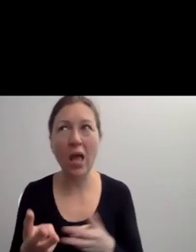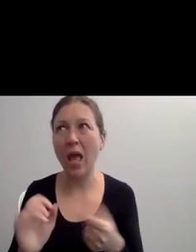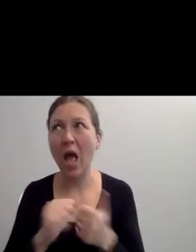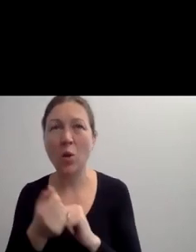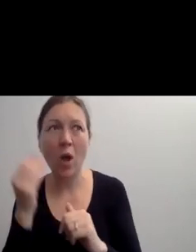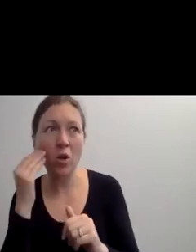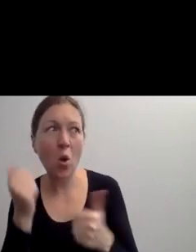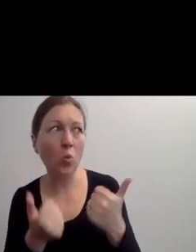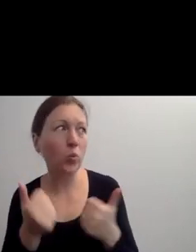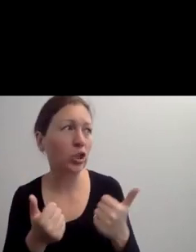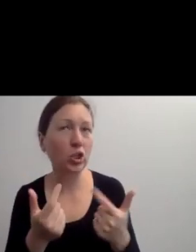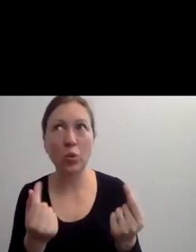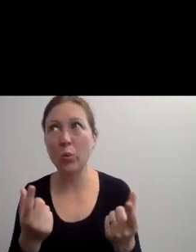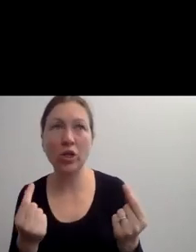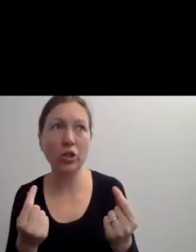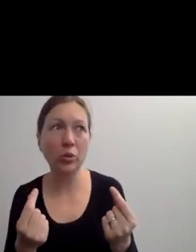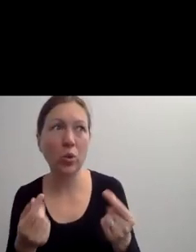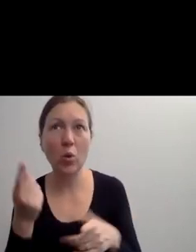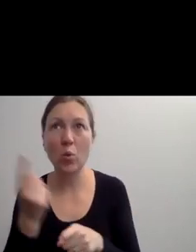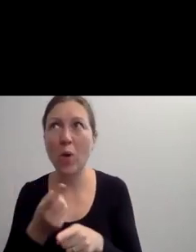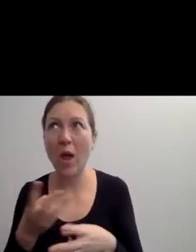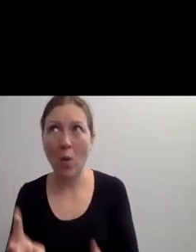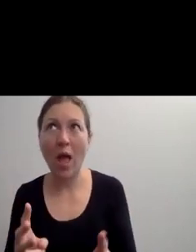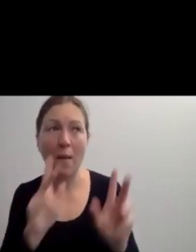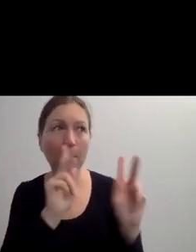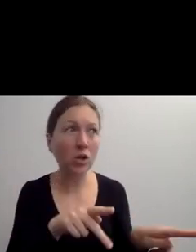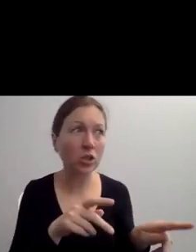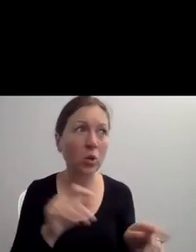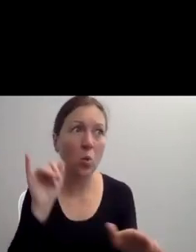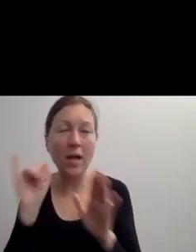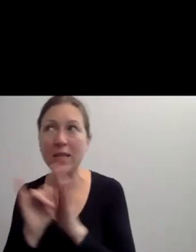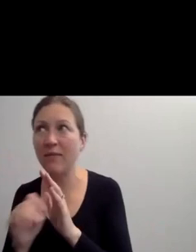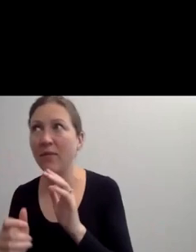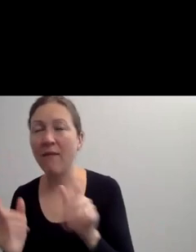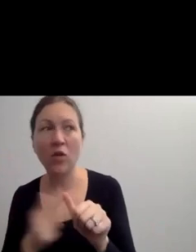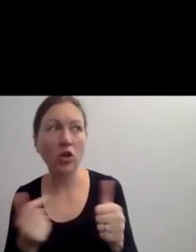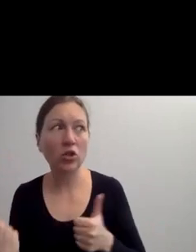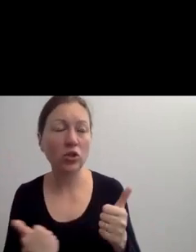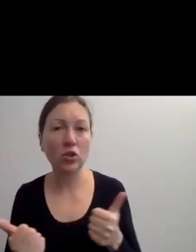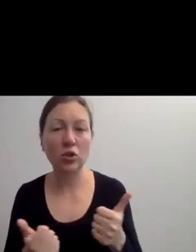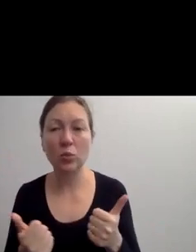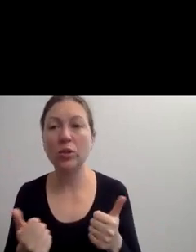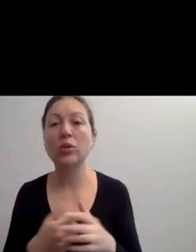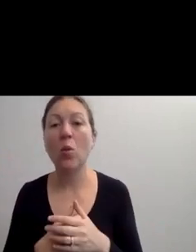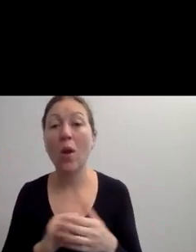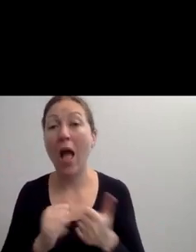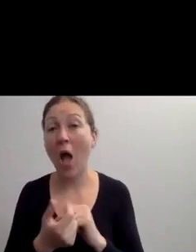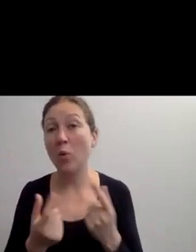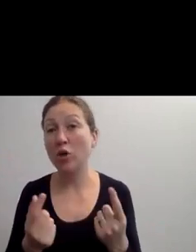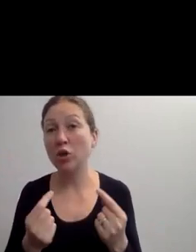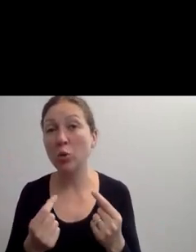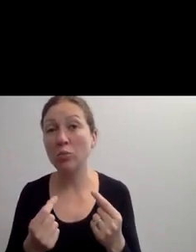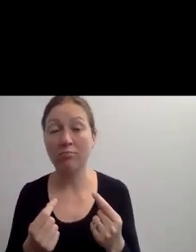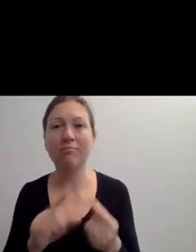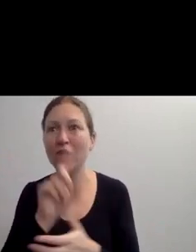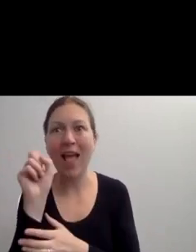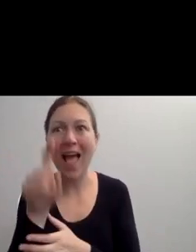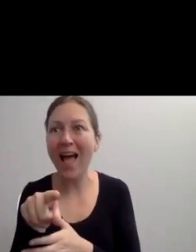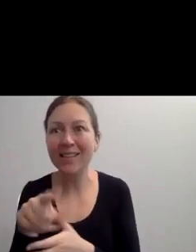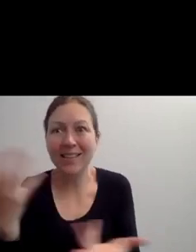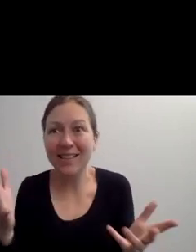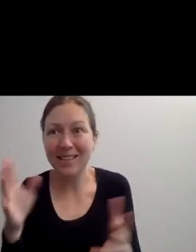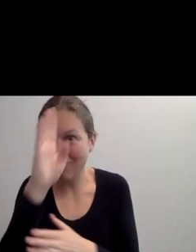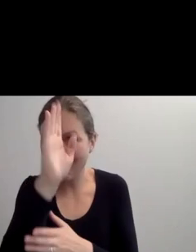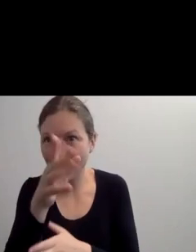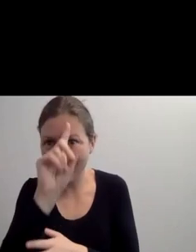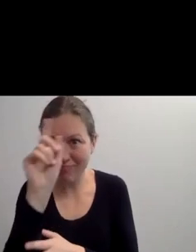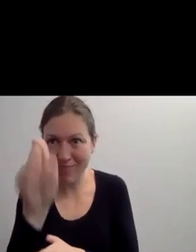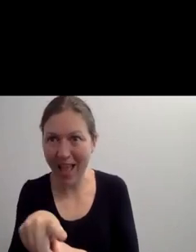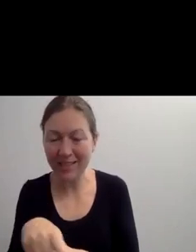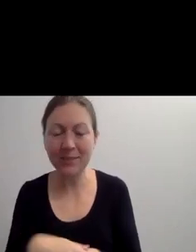DO YOU HAVE ANY EXAMPLES OF MOVIES OR TV SHOWS YOU'VE COME ACROSS WHERE YOU'VE APPRECIATED